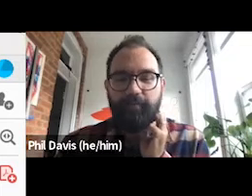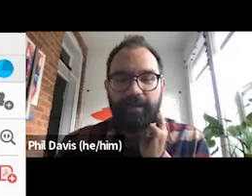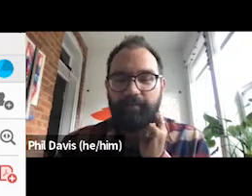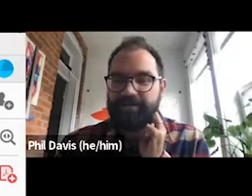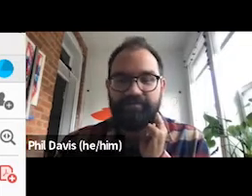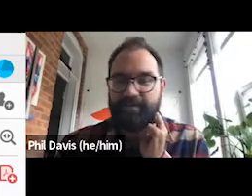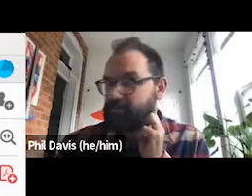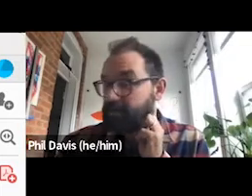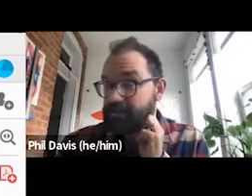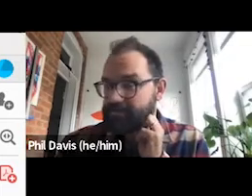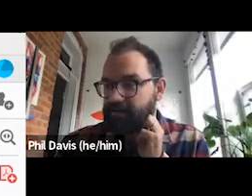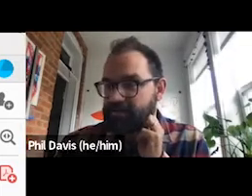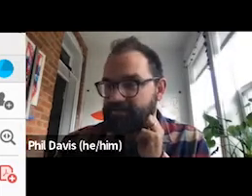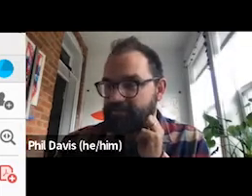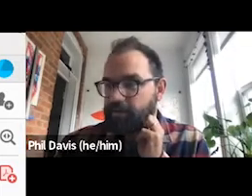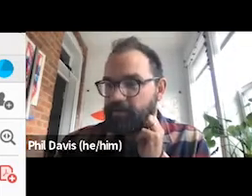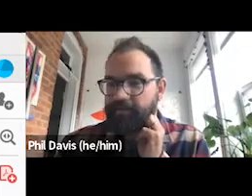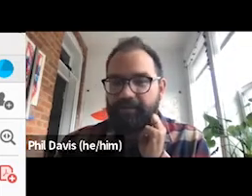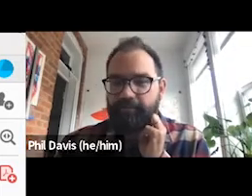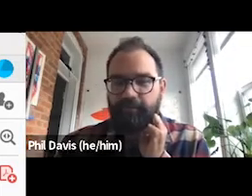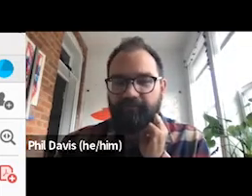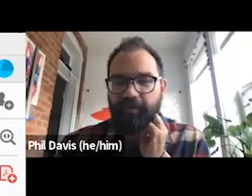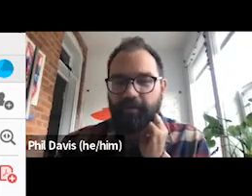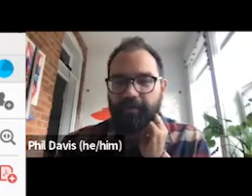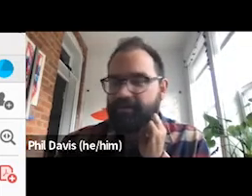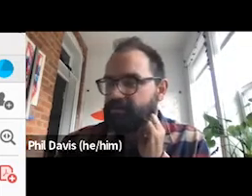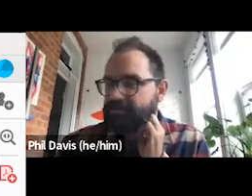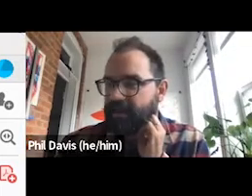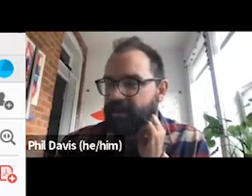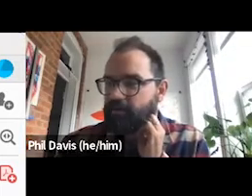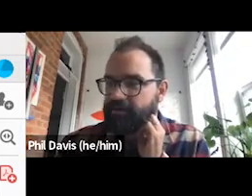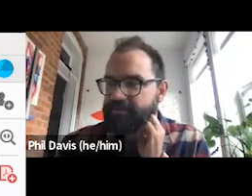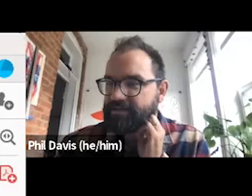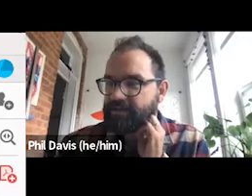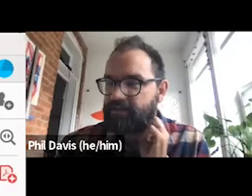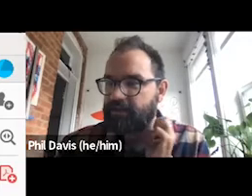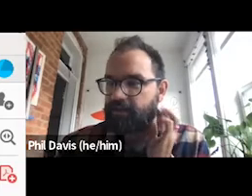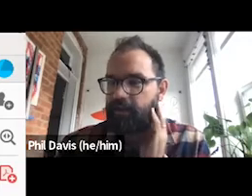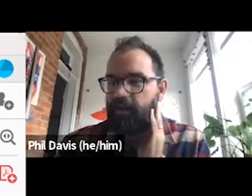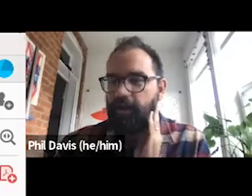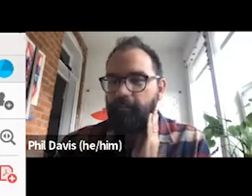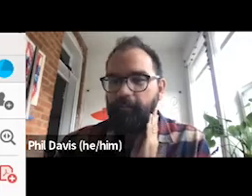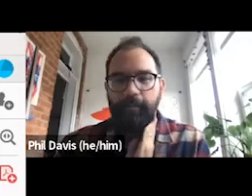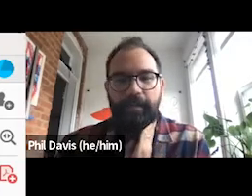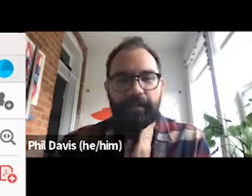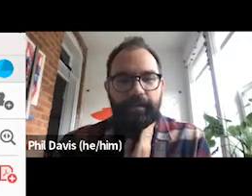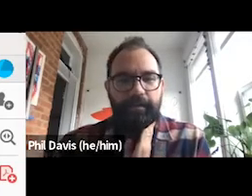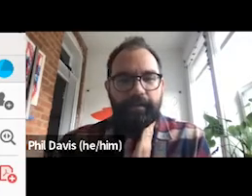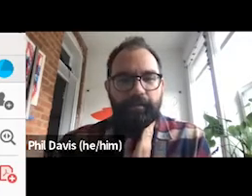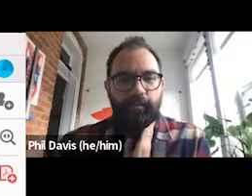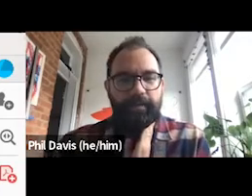And then we had a bunch of miscellaneous costs that didn't fall into these categories neatly.